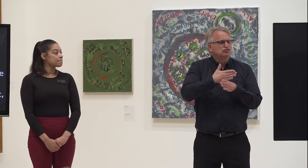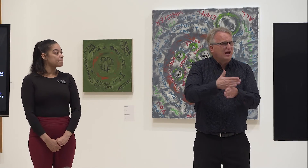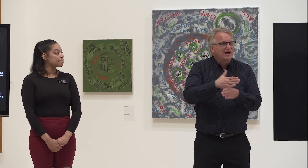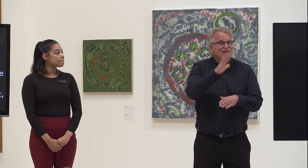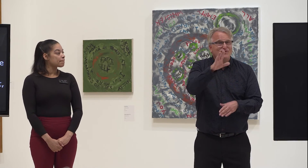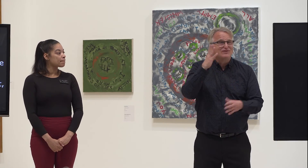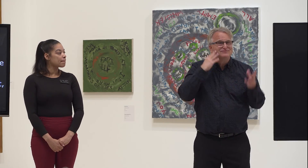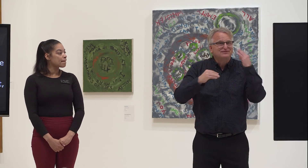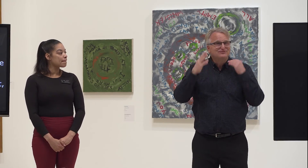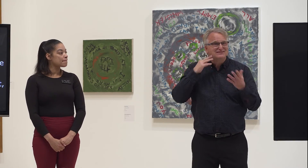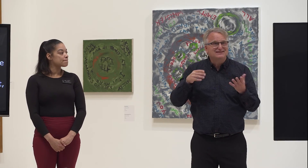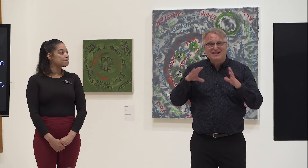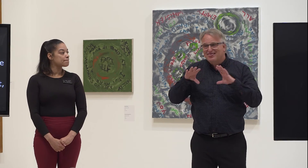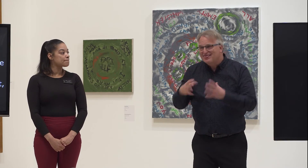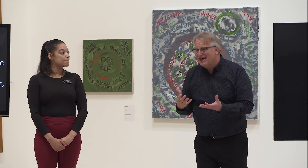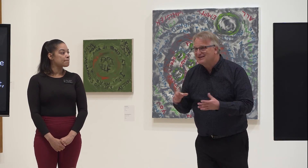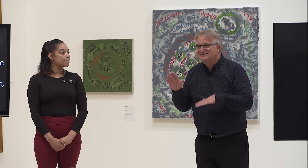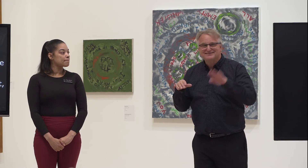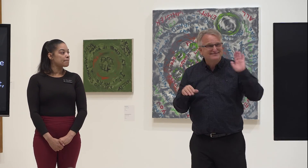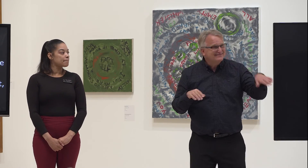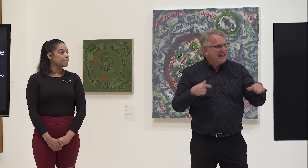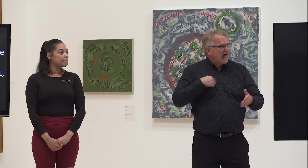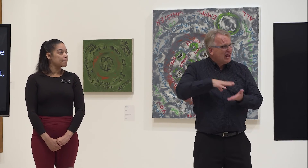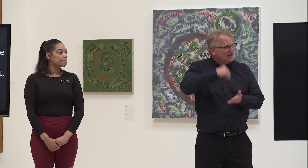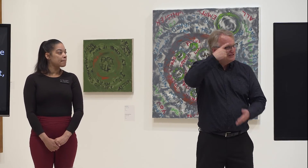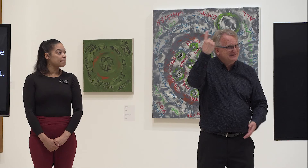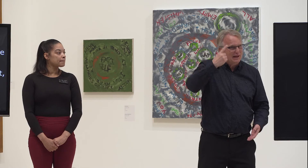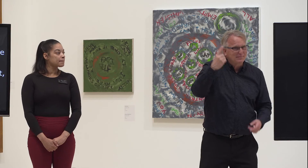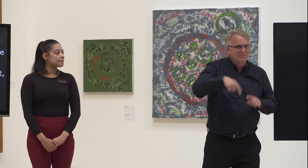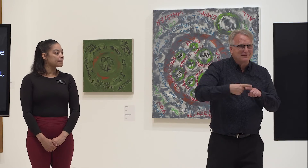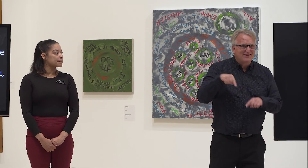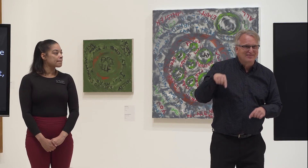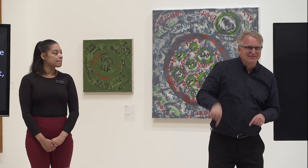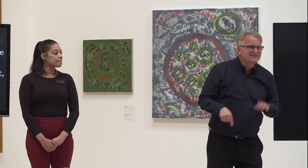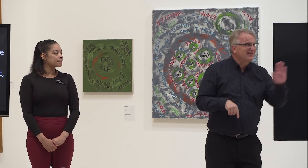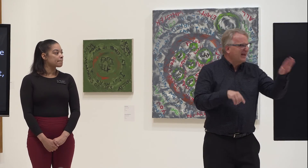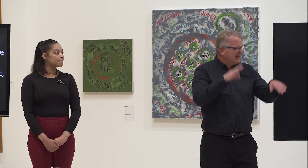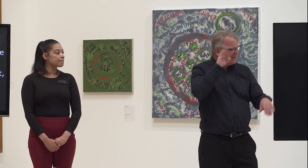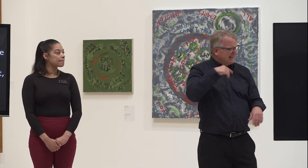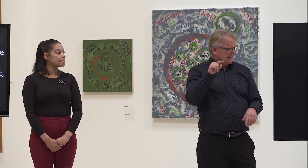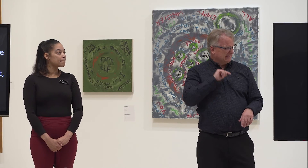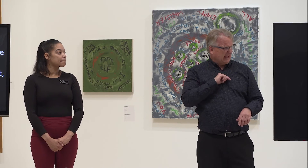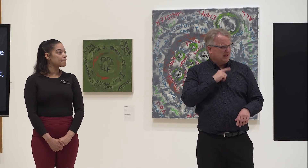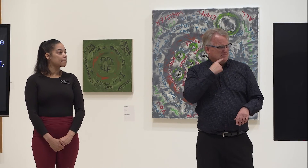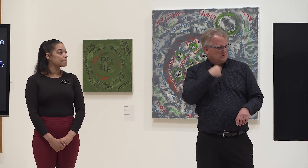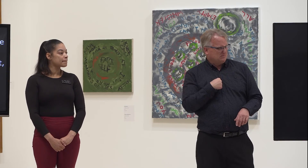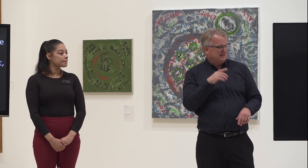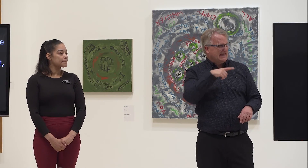Share your experiences. Write what you learn in one class. Share with the students or your colleagues that you know